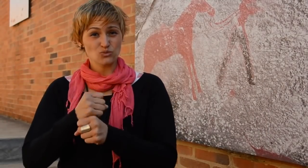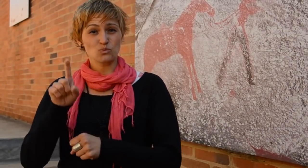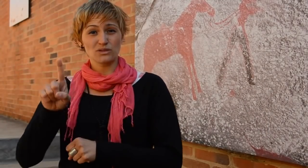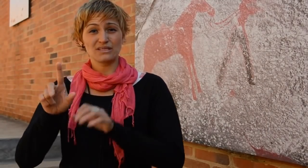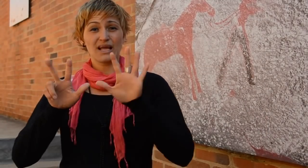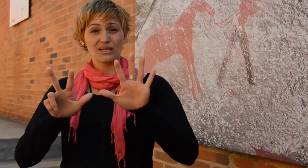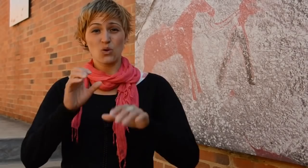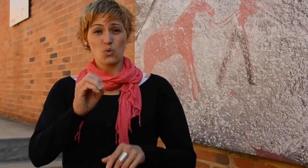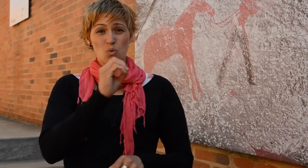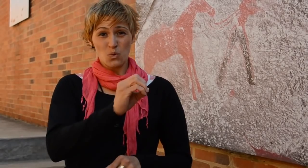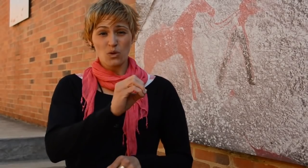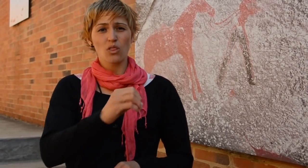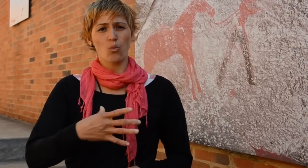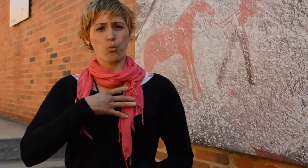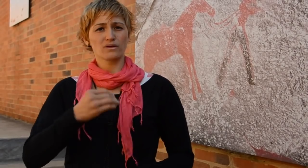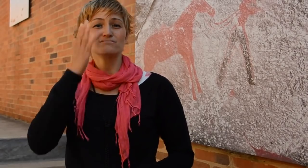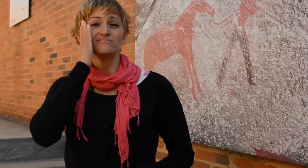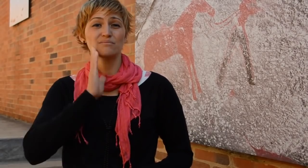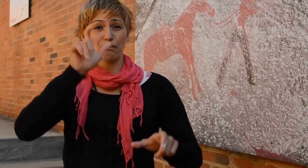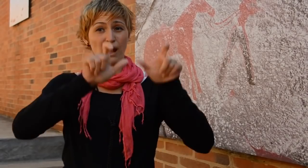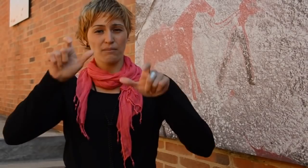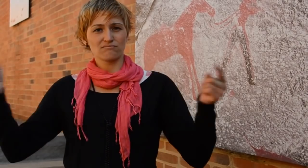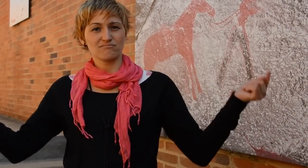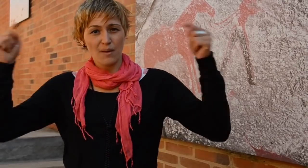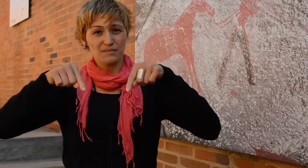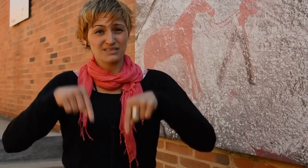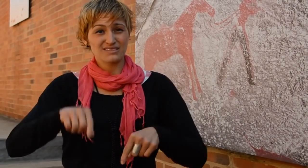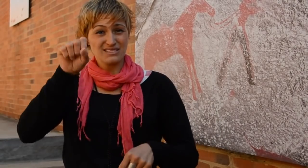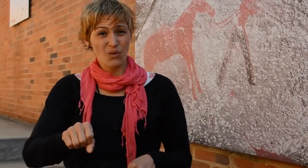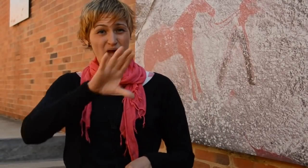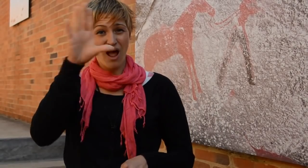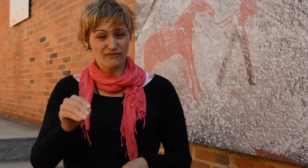In the 1800’s, white people came to South